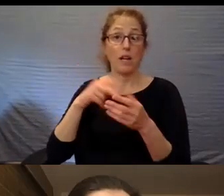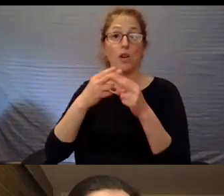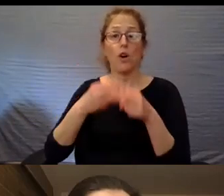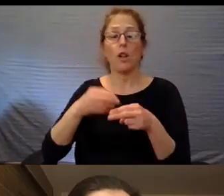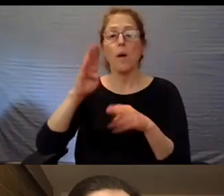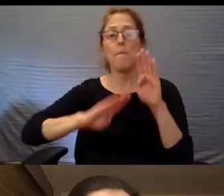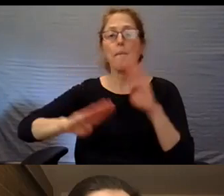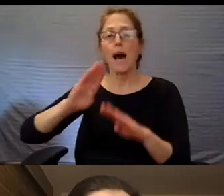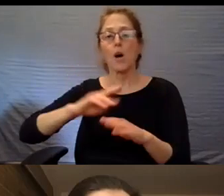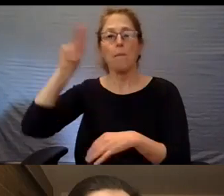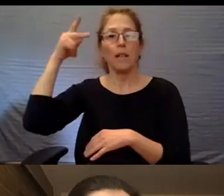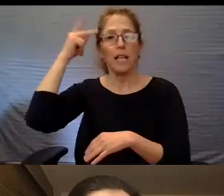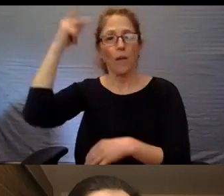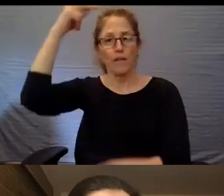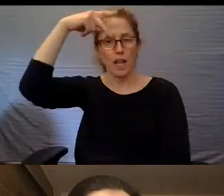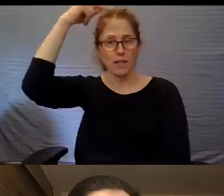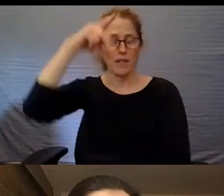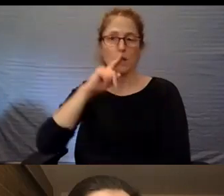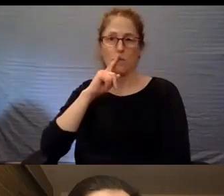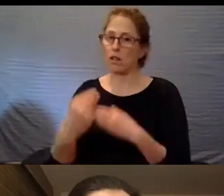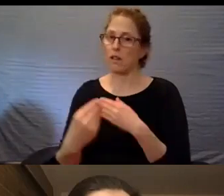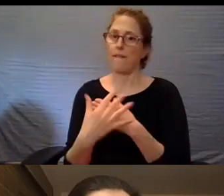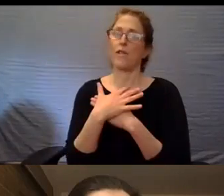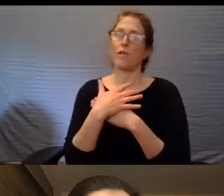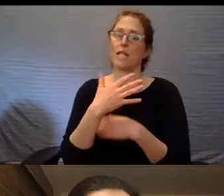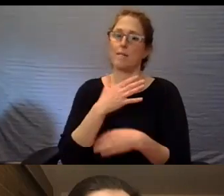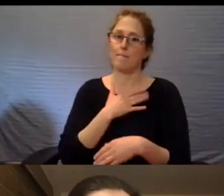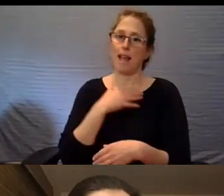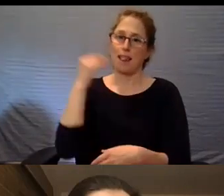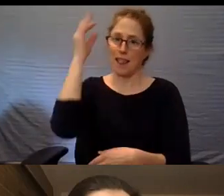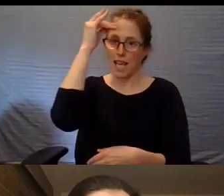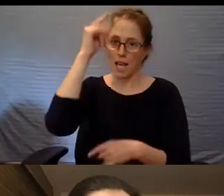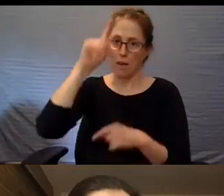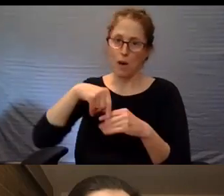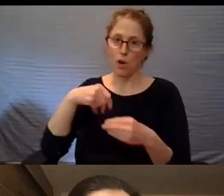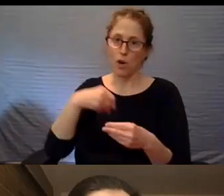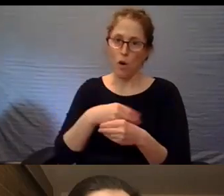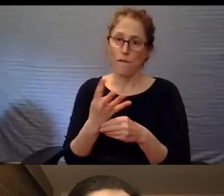that has been influential in my thinking on COVID-19 and a lot of other things.